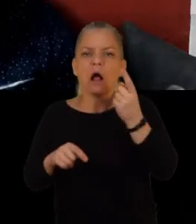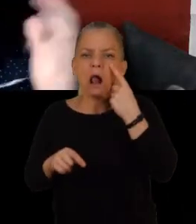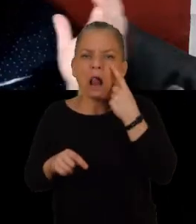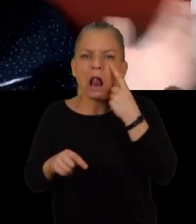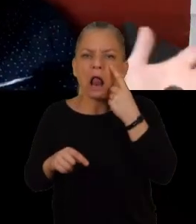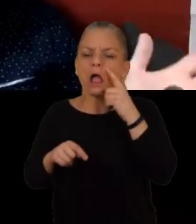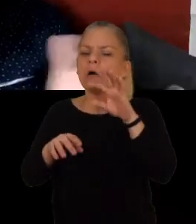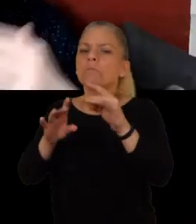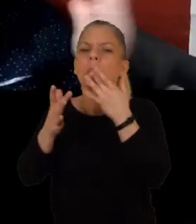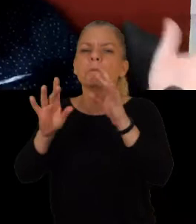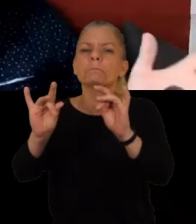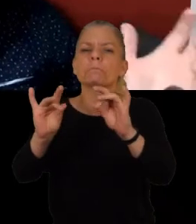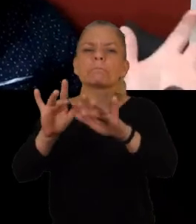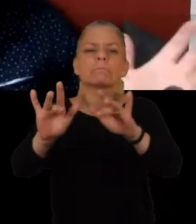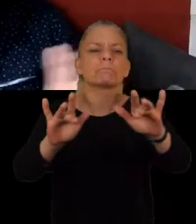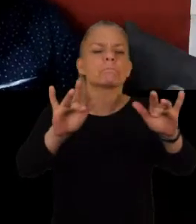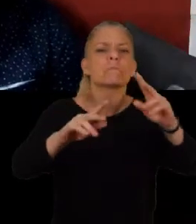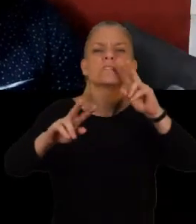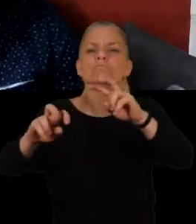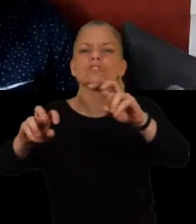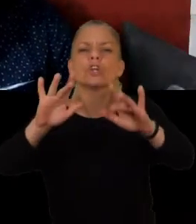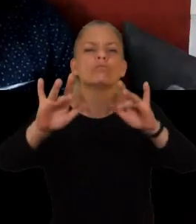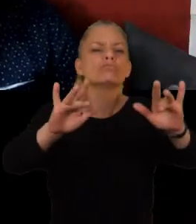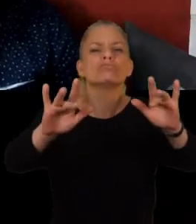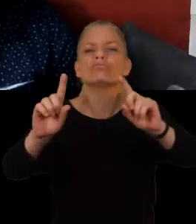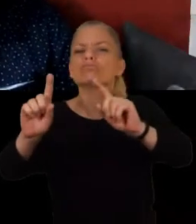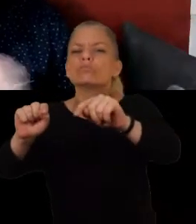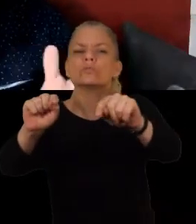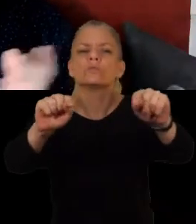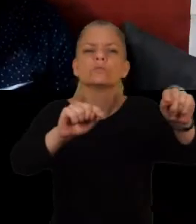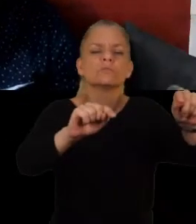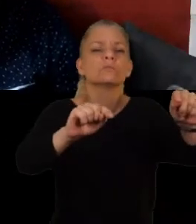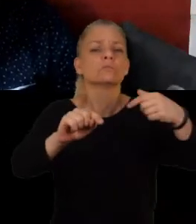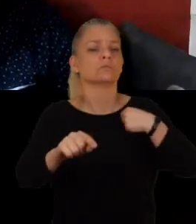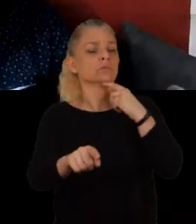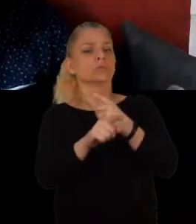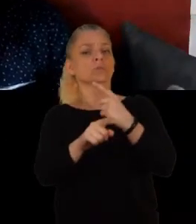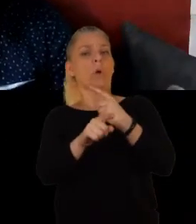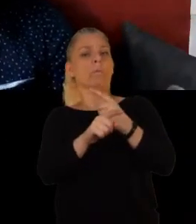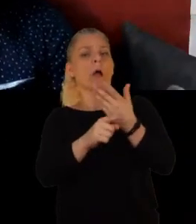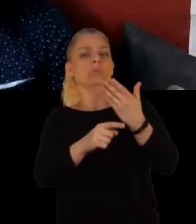of trying it out and failing a lot of things too um that can definitely explore yeah yeah